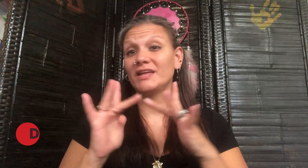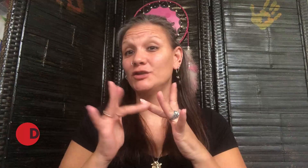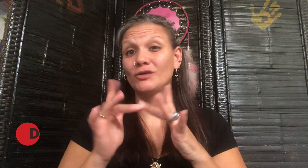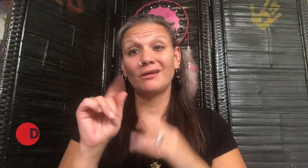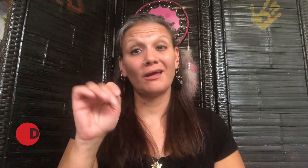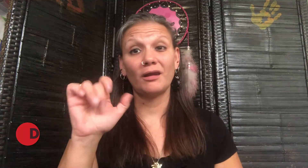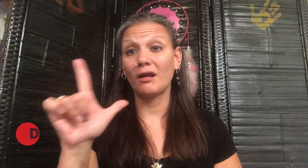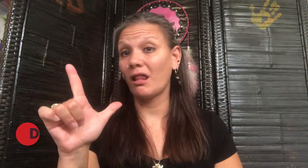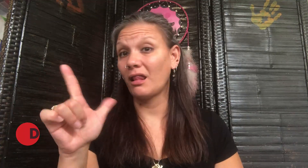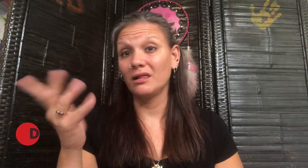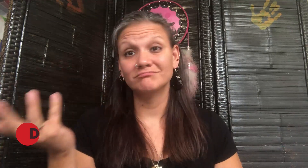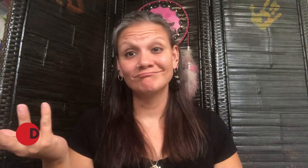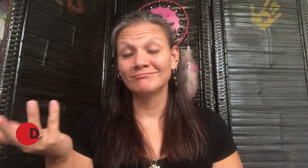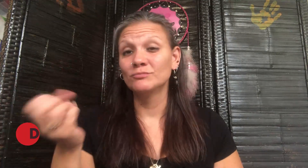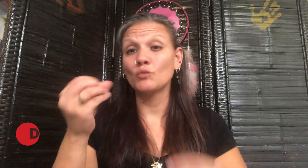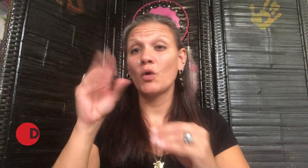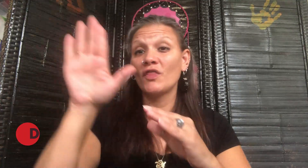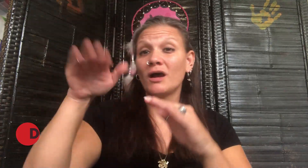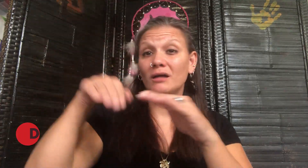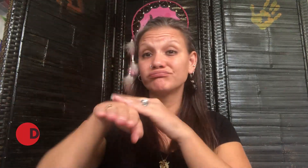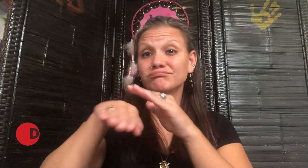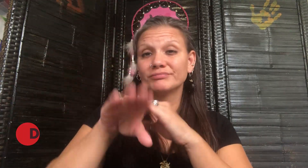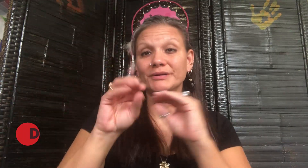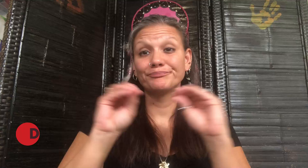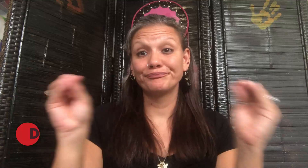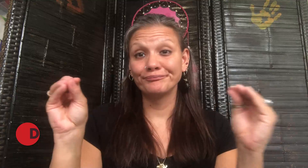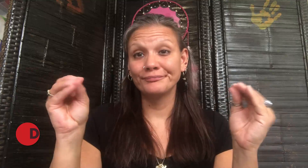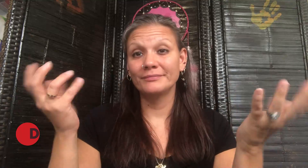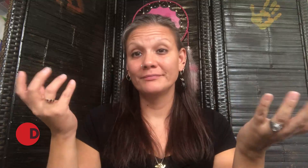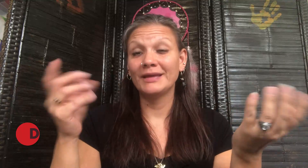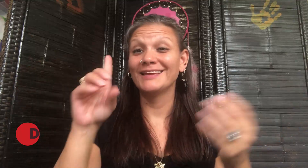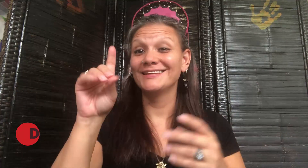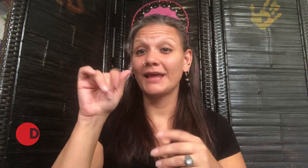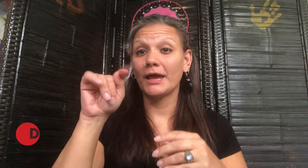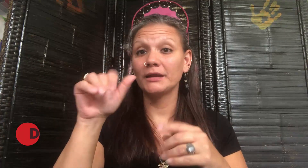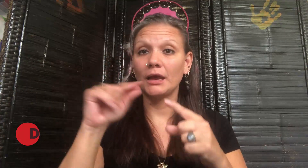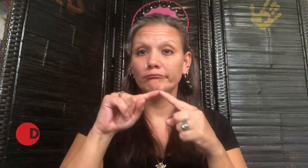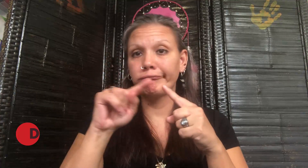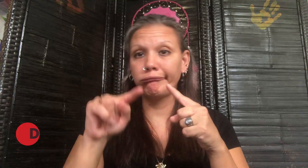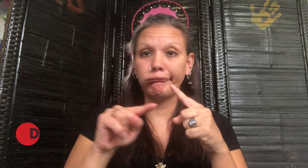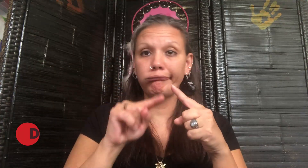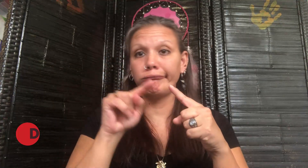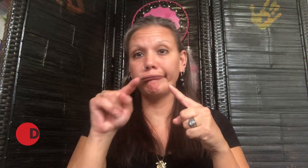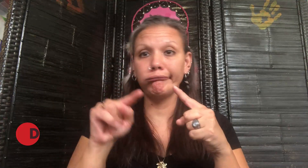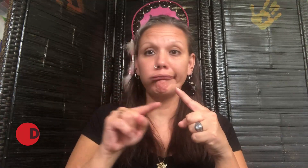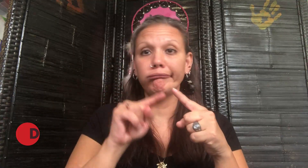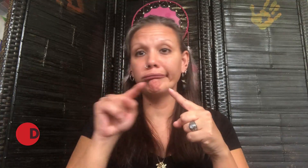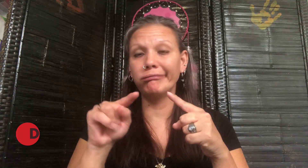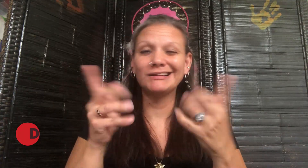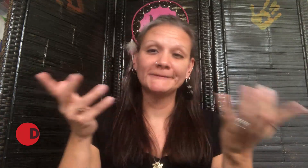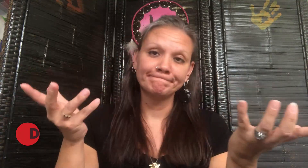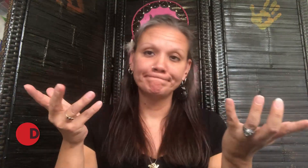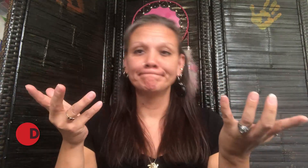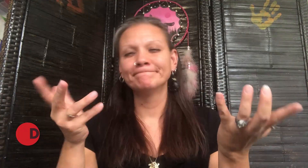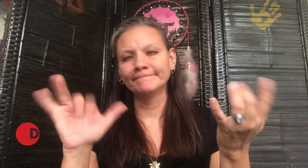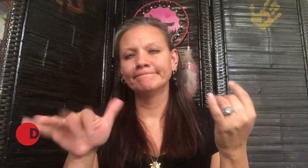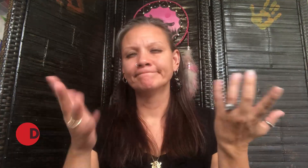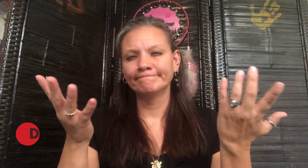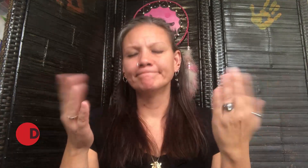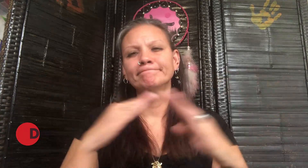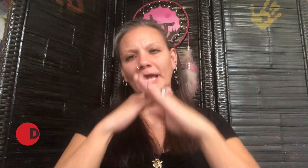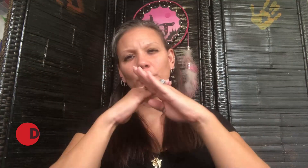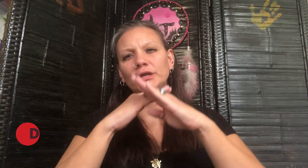all so they have no access with data restrictions.